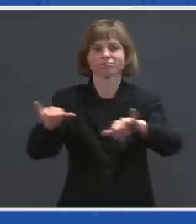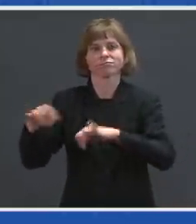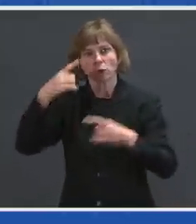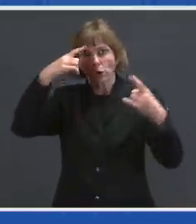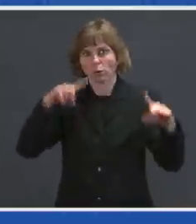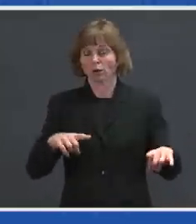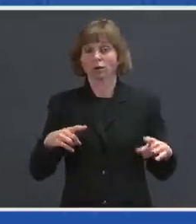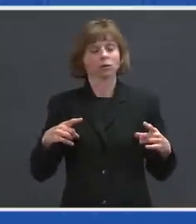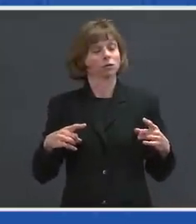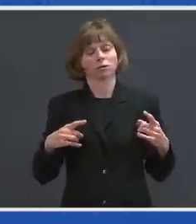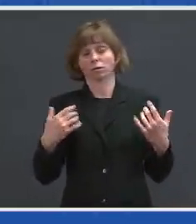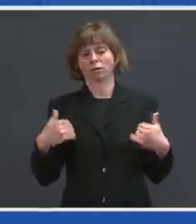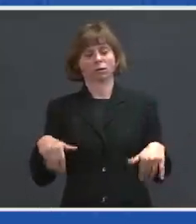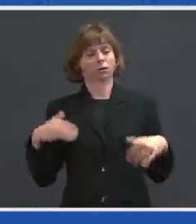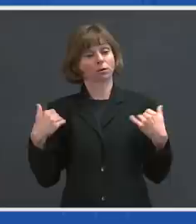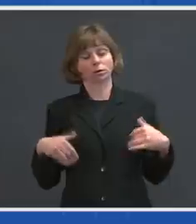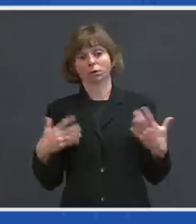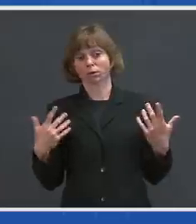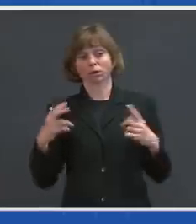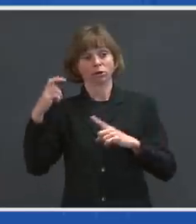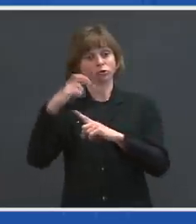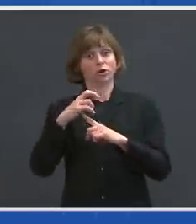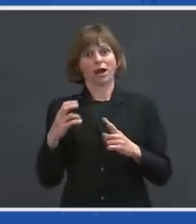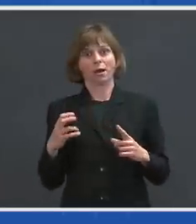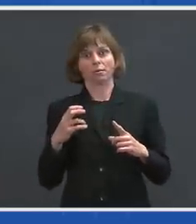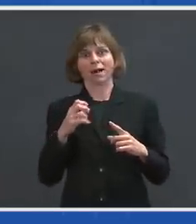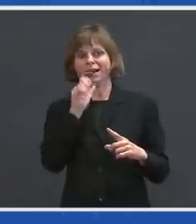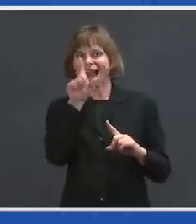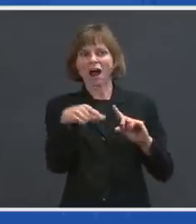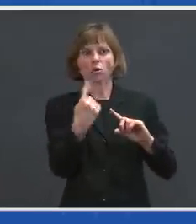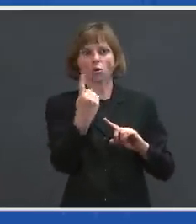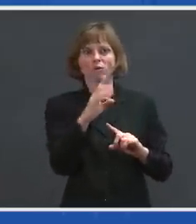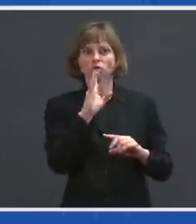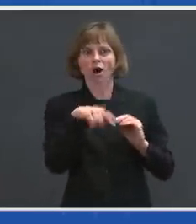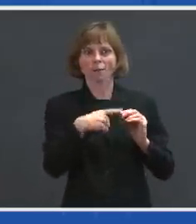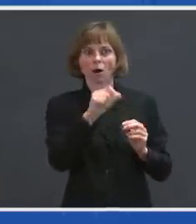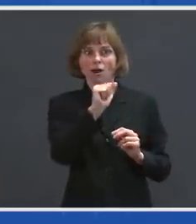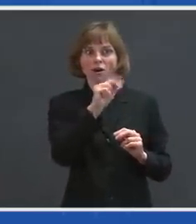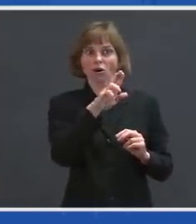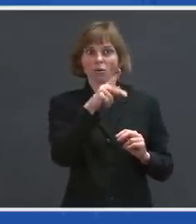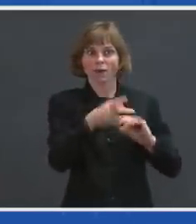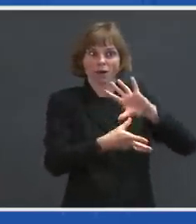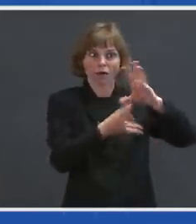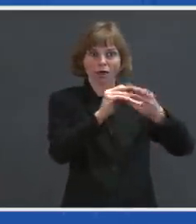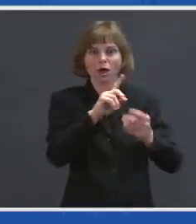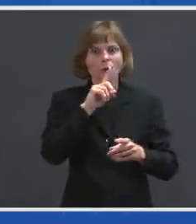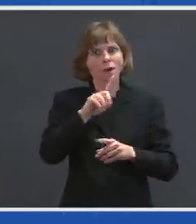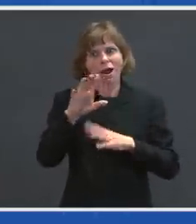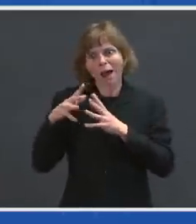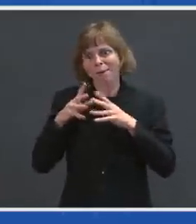It isn't just about the sum of the total package; Americans are in lockstep on each major element of the plan,